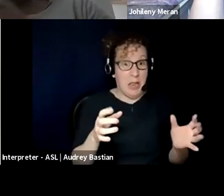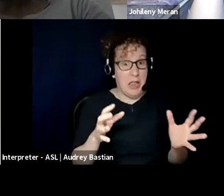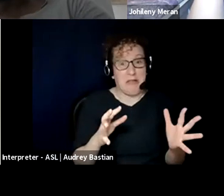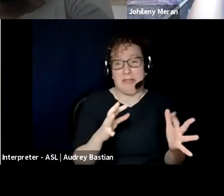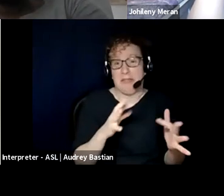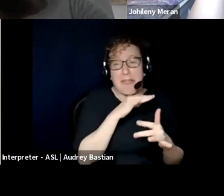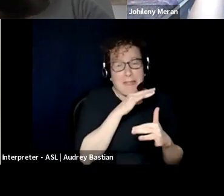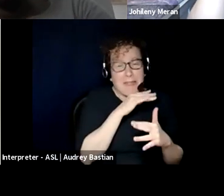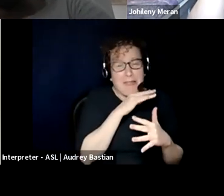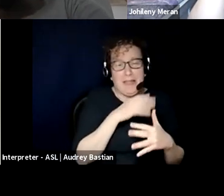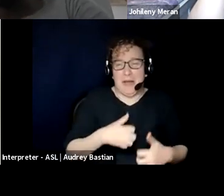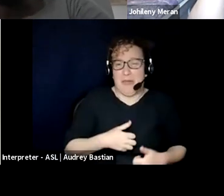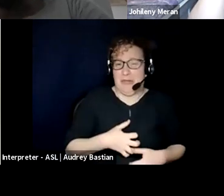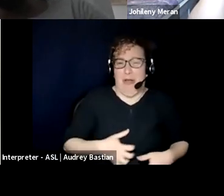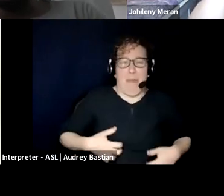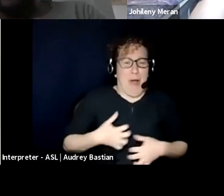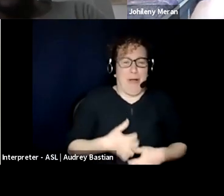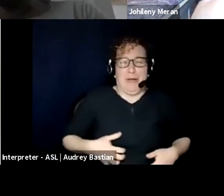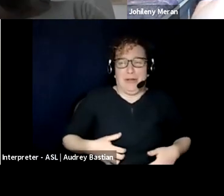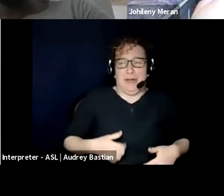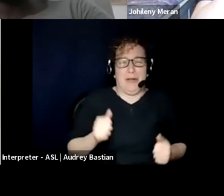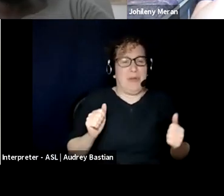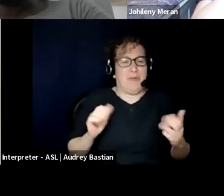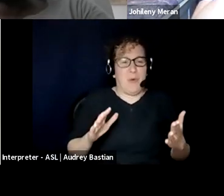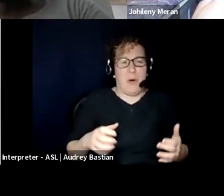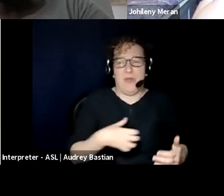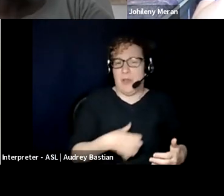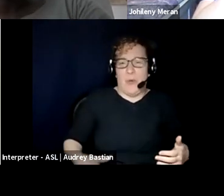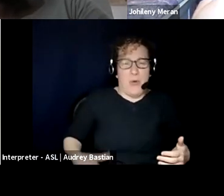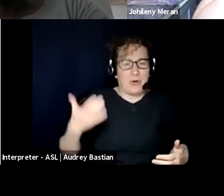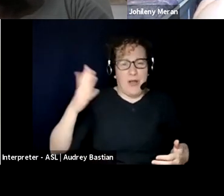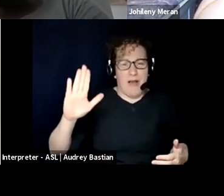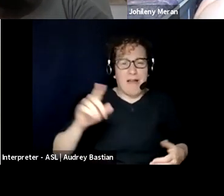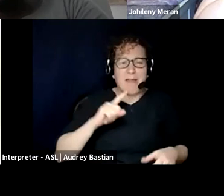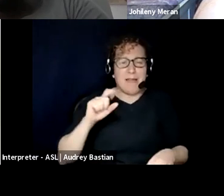an abomination before the Lord God. And I literally had to sit there and smile